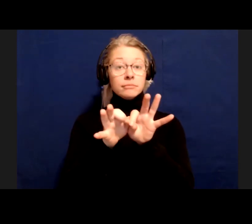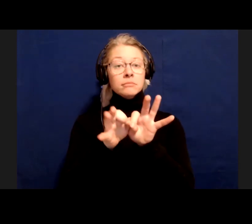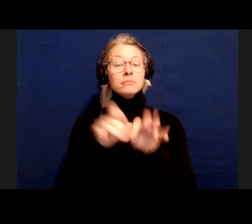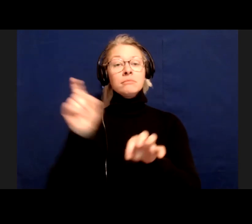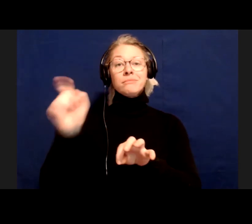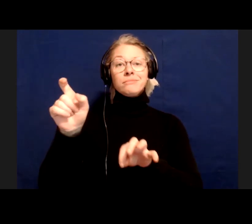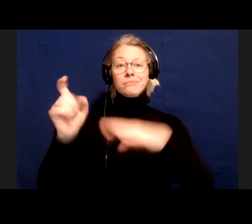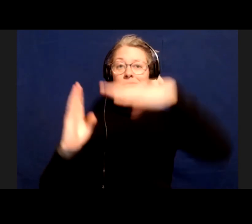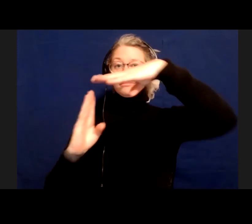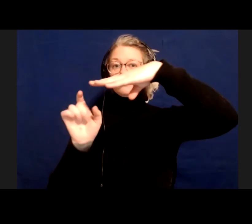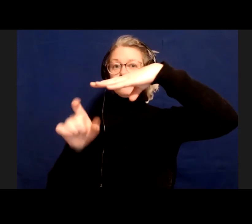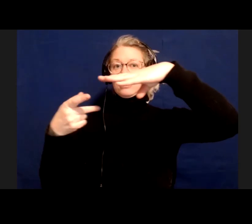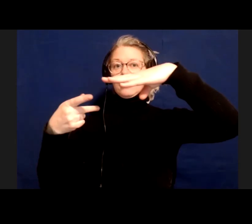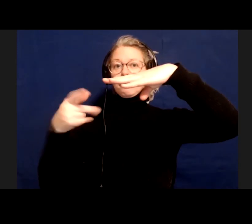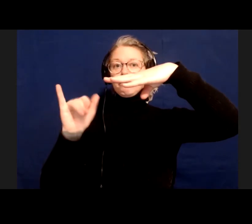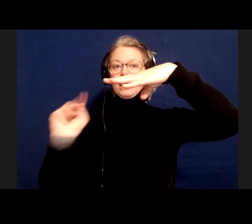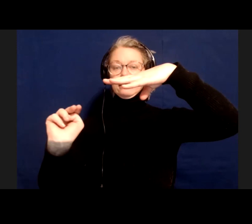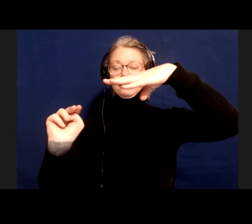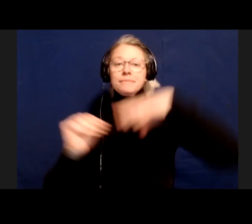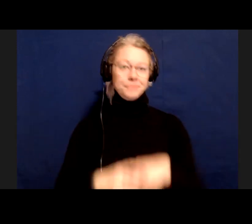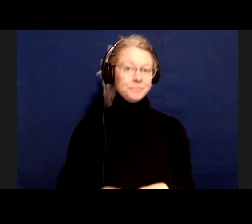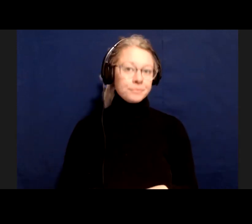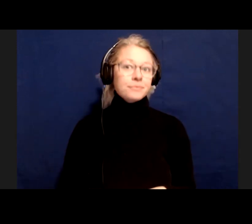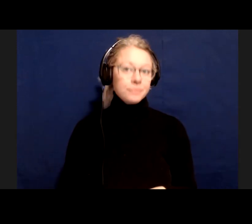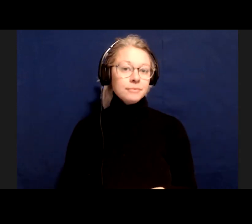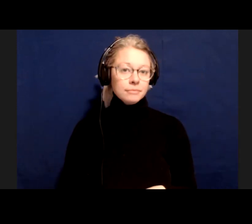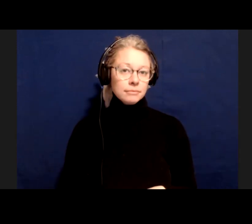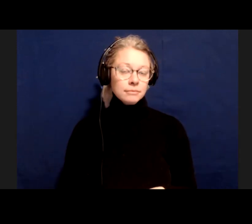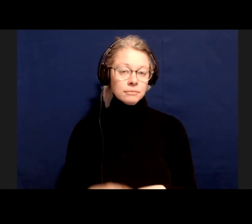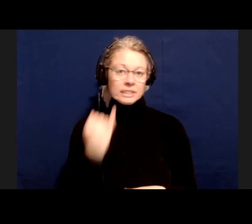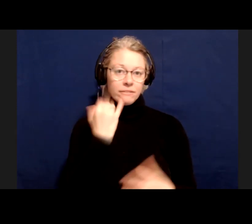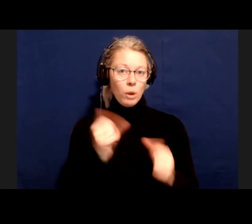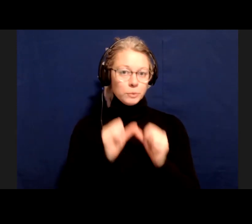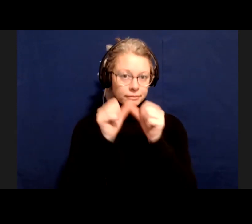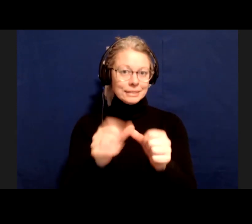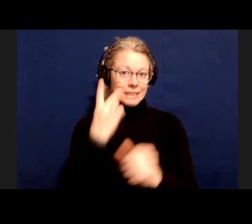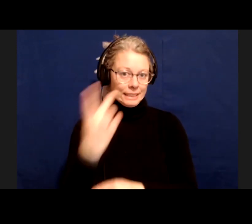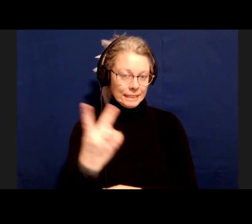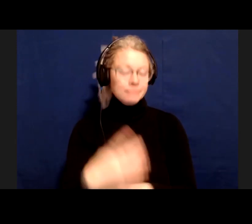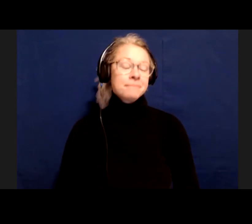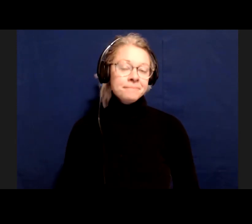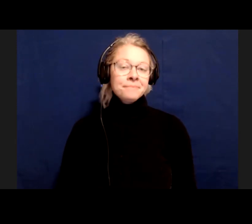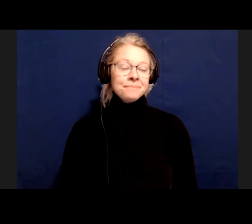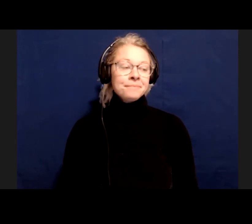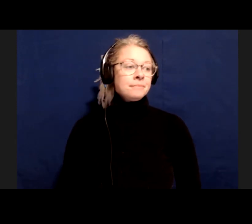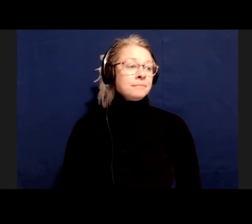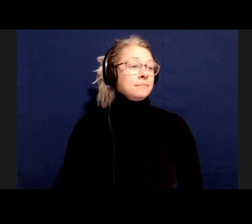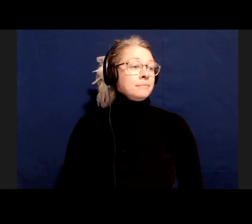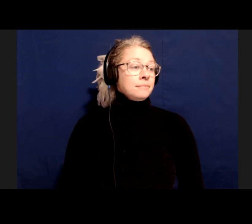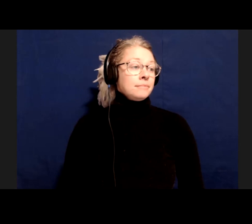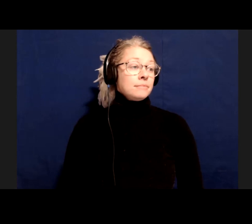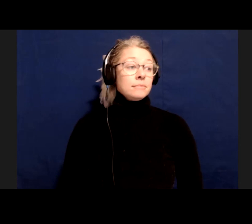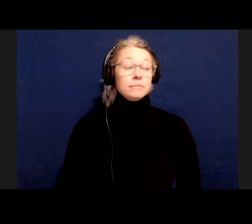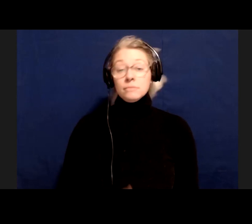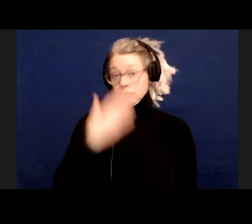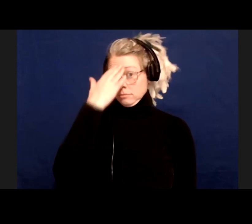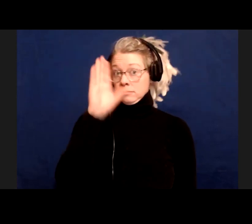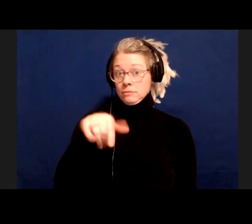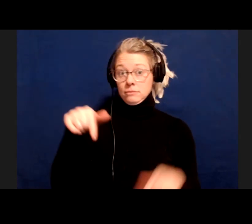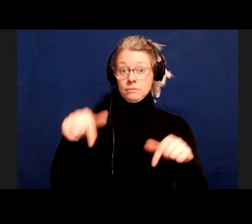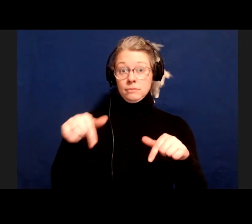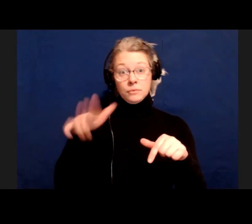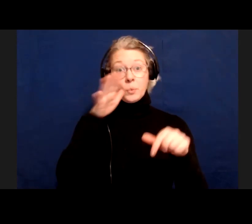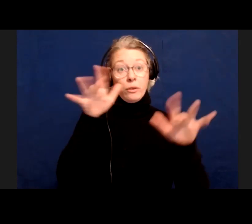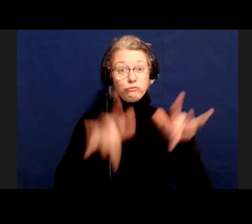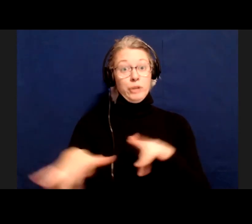them in the frame if you want to access that. As well, the town hall is being recorded and